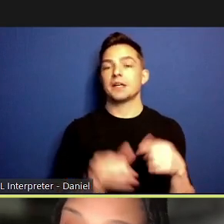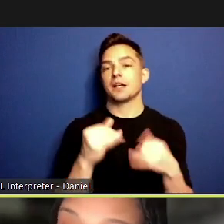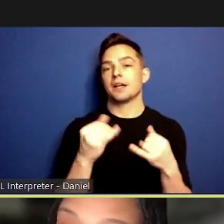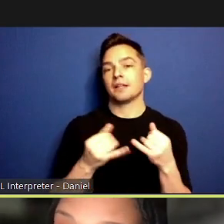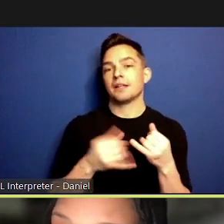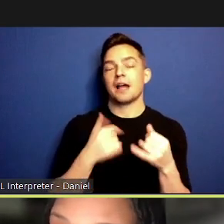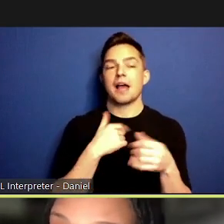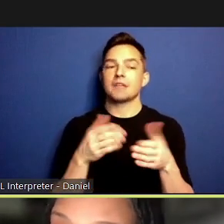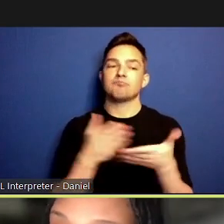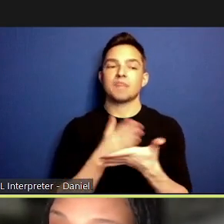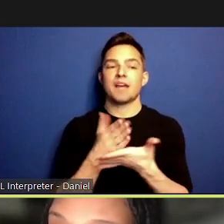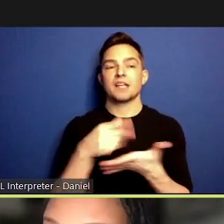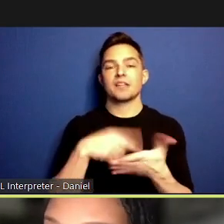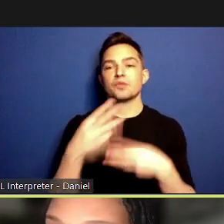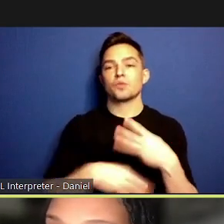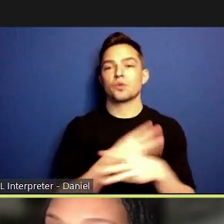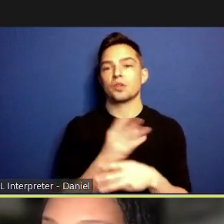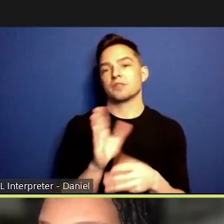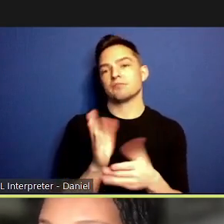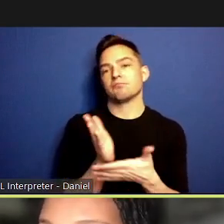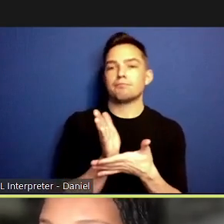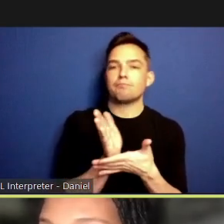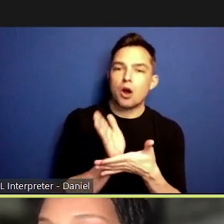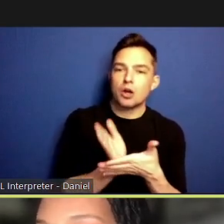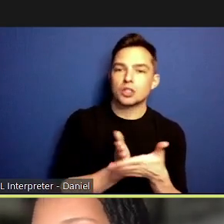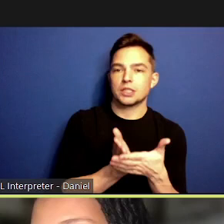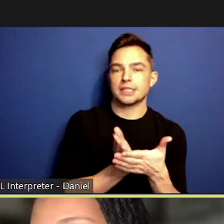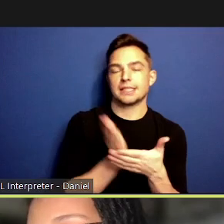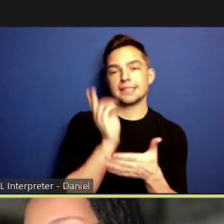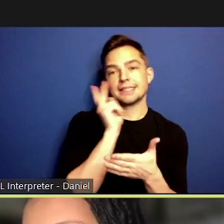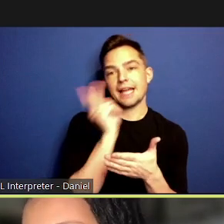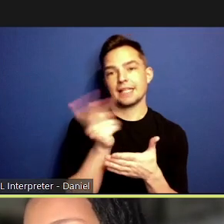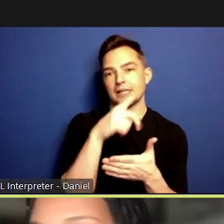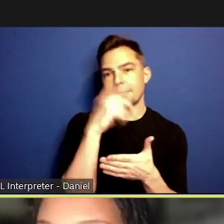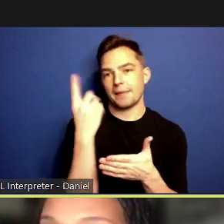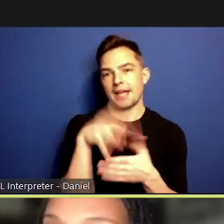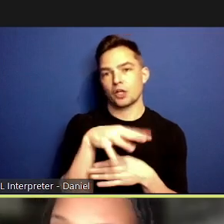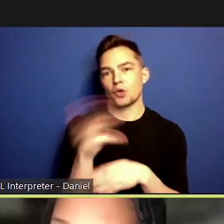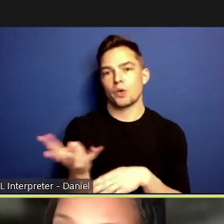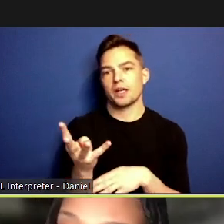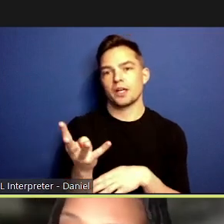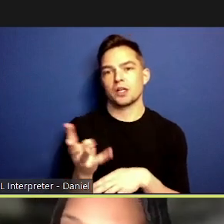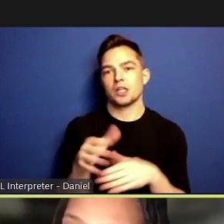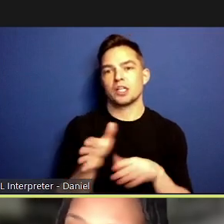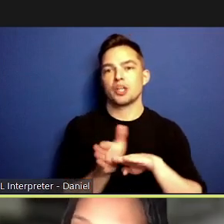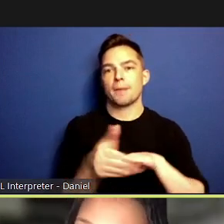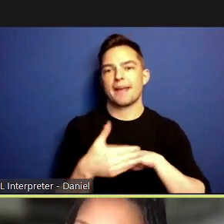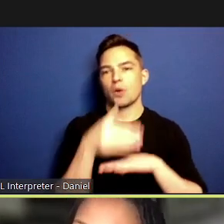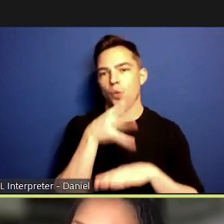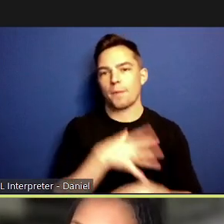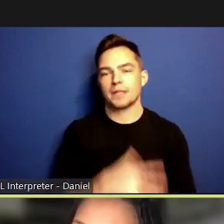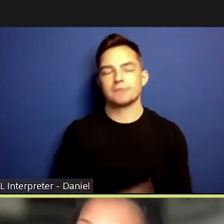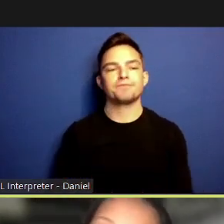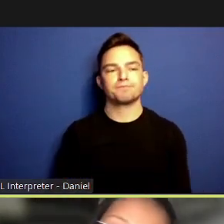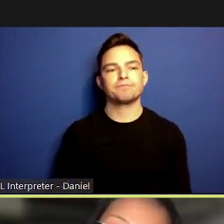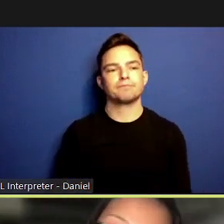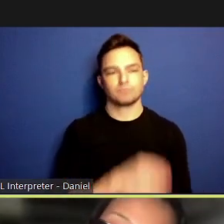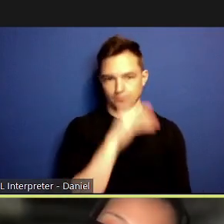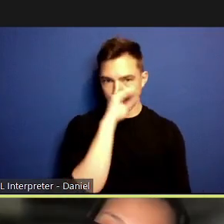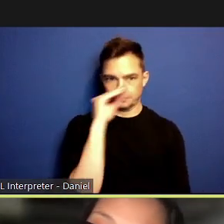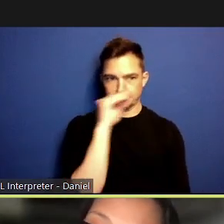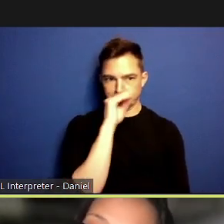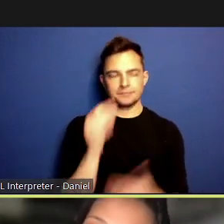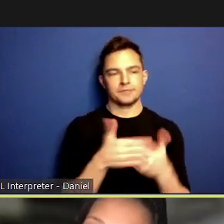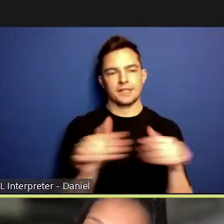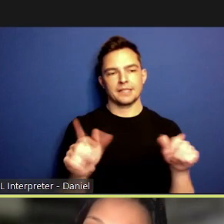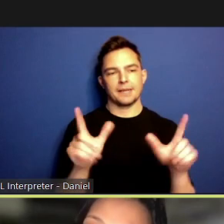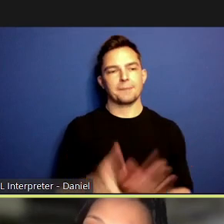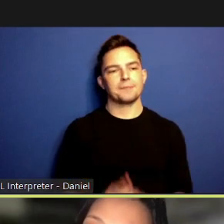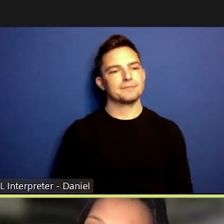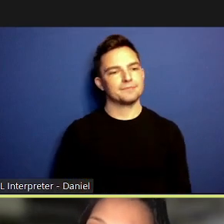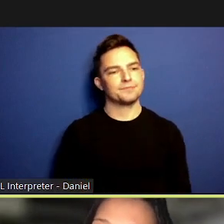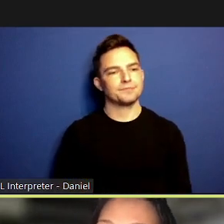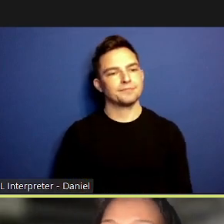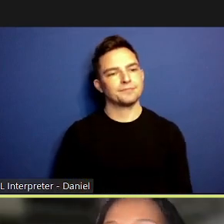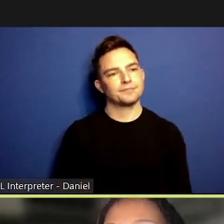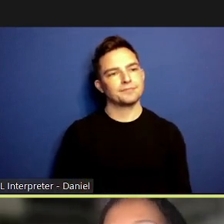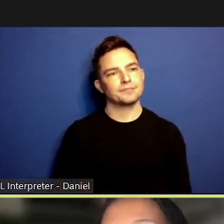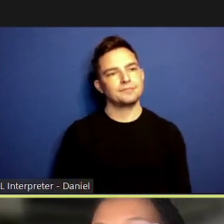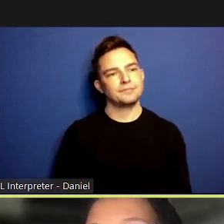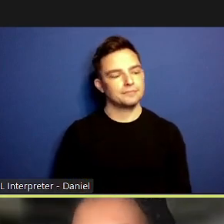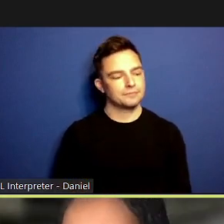this world as a partially sighted, black, queer Jamaican woman. Next slide, please.